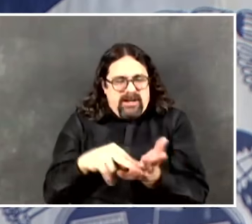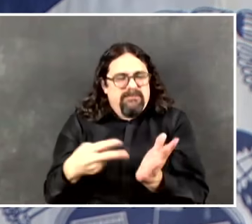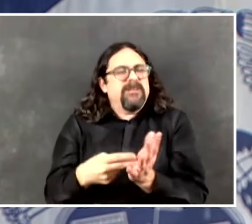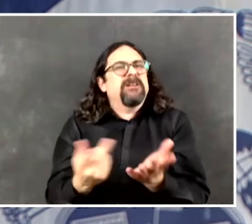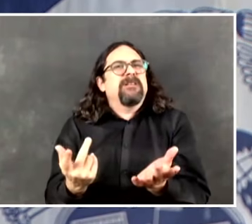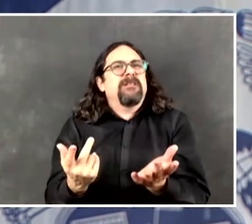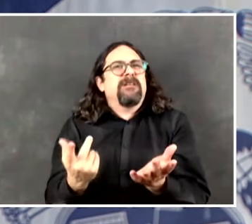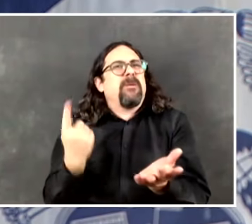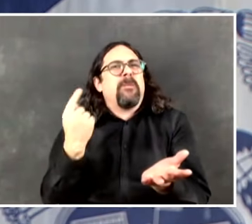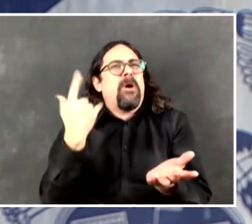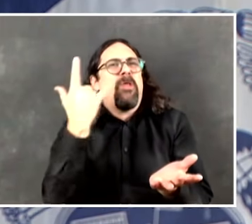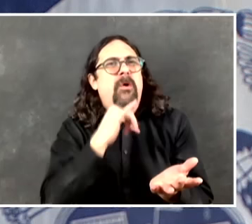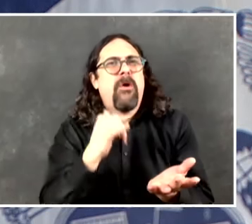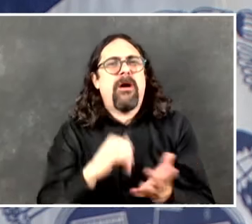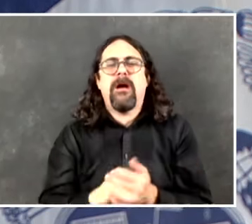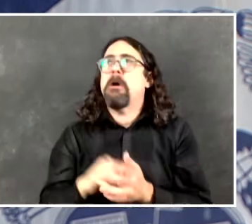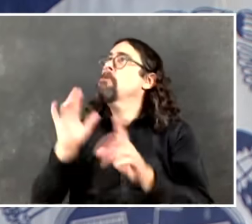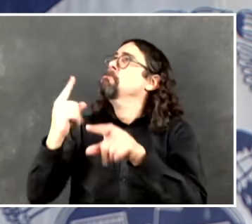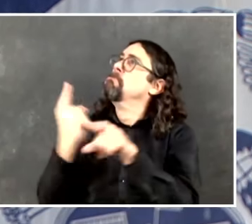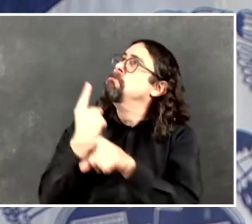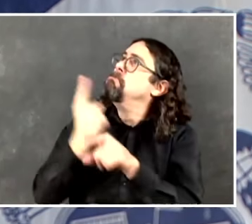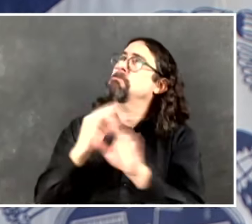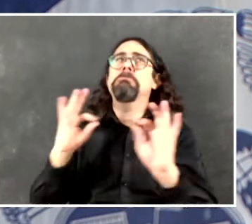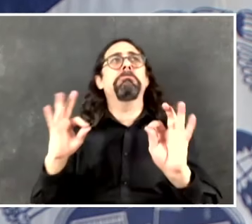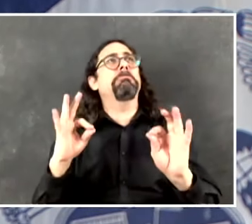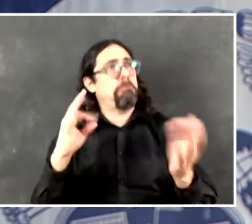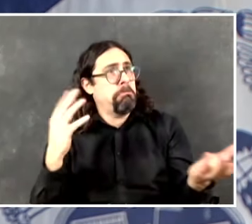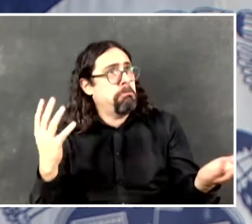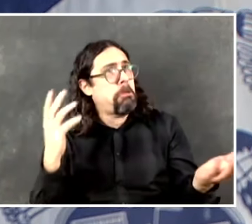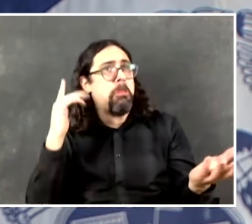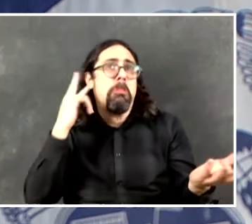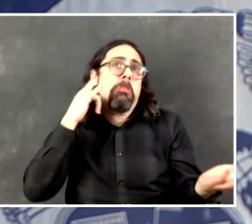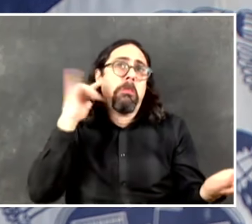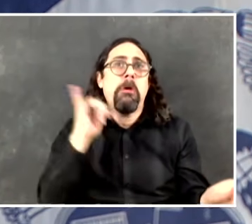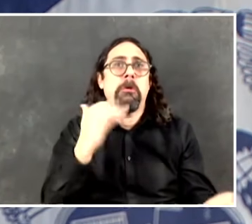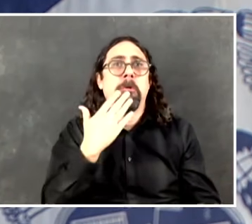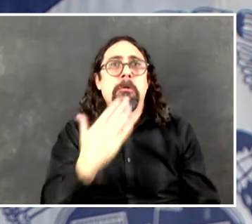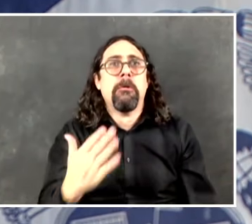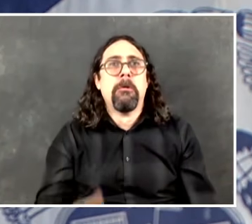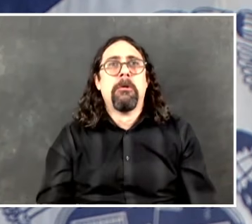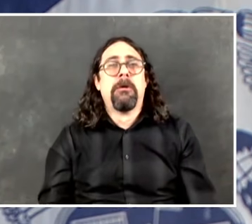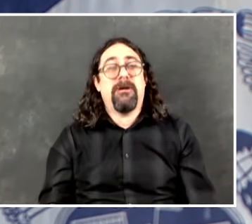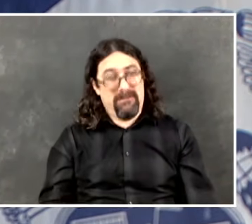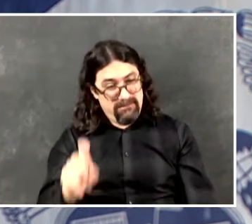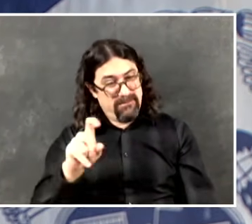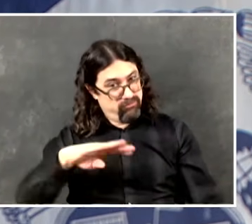WAYS, SOUNDS LIKE A GOOD THING NOW BUT NORMAL ISN'T